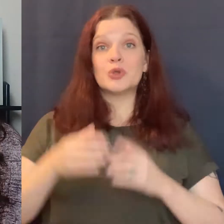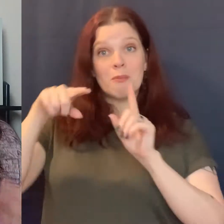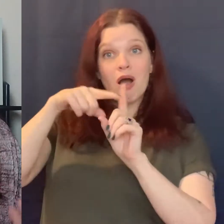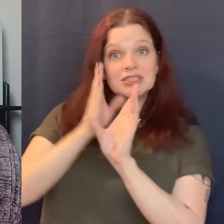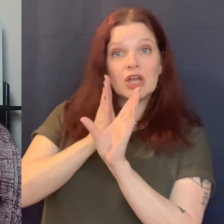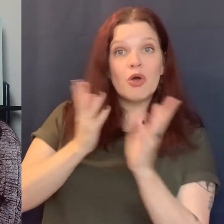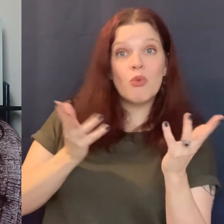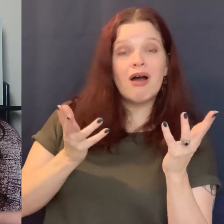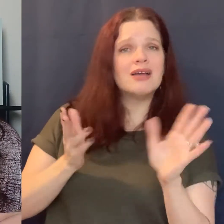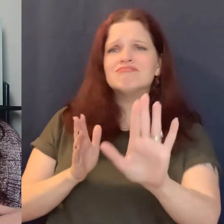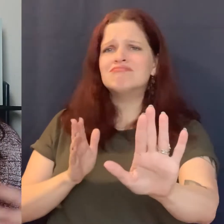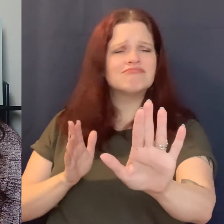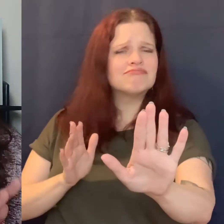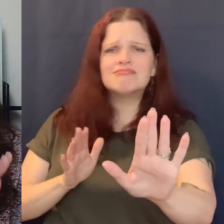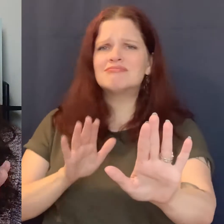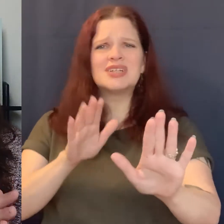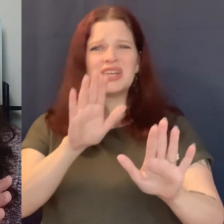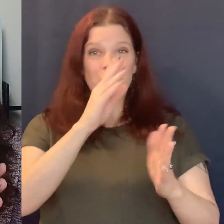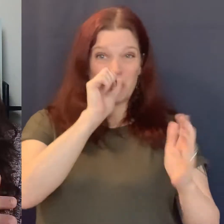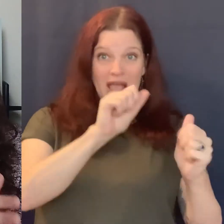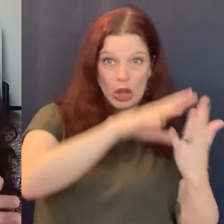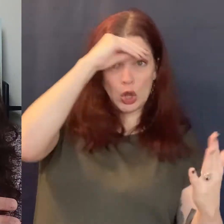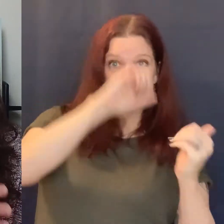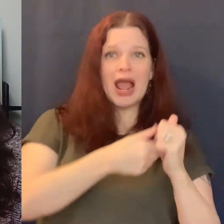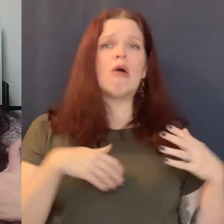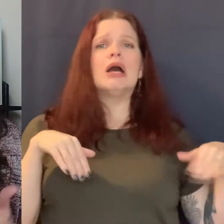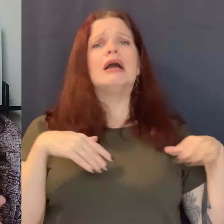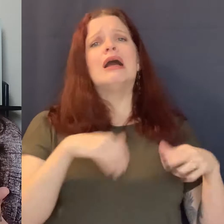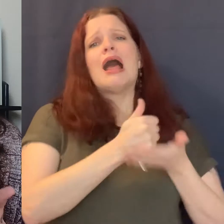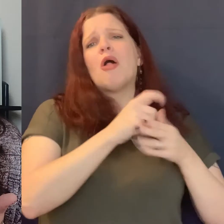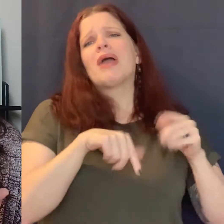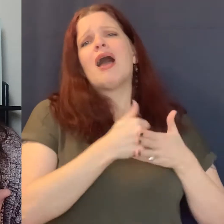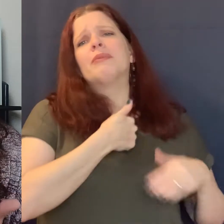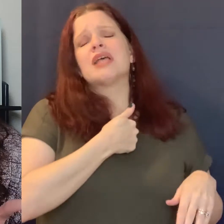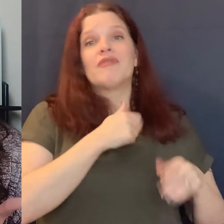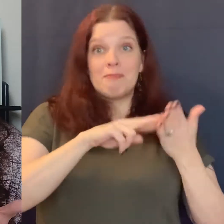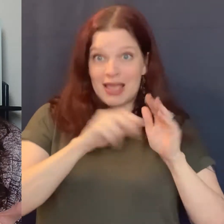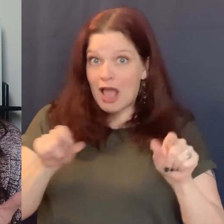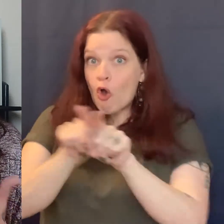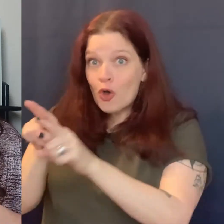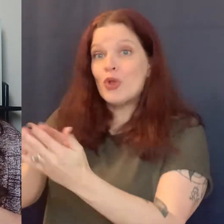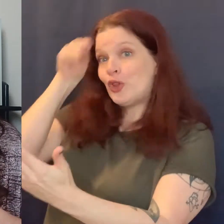And so positive psychology shows us that if we can learn helplessness, that we can also learn strengths and we can learn to identify